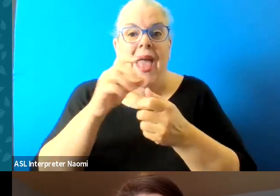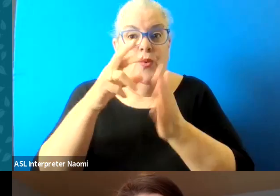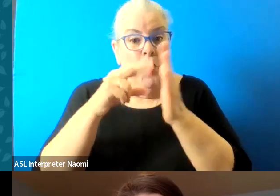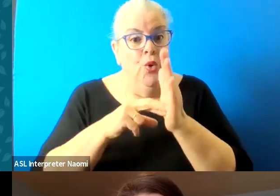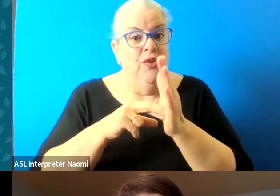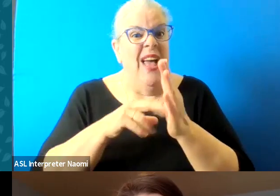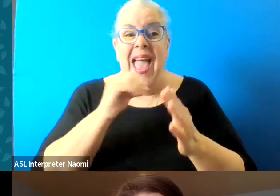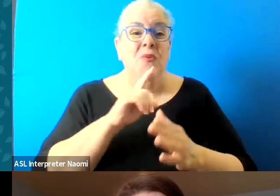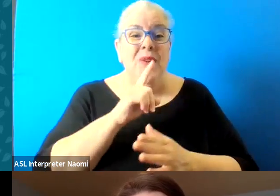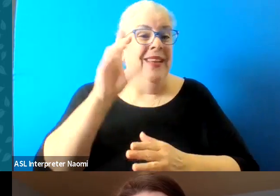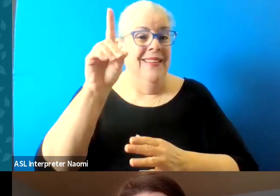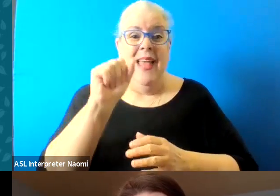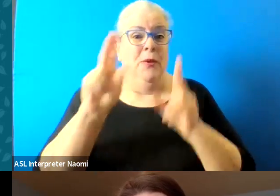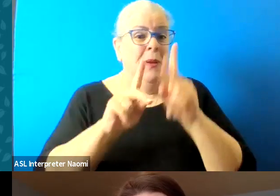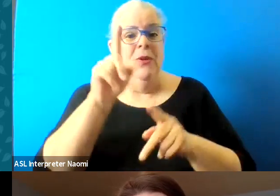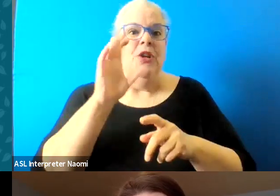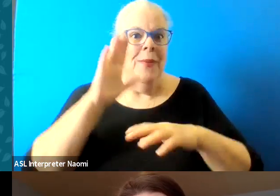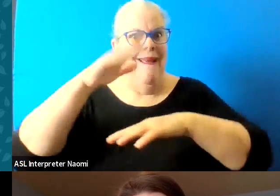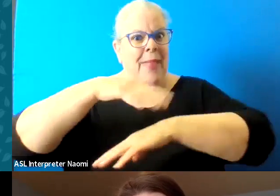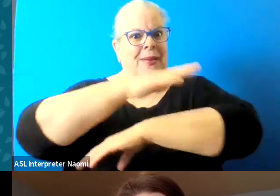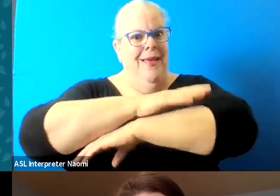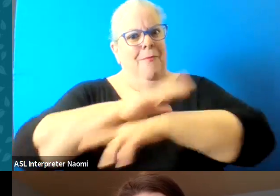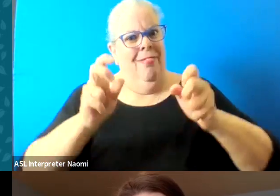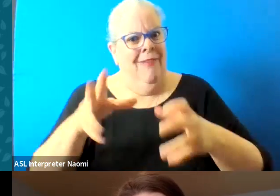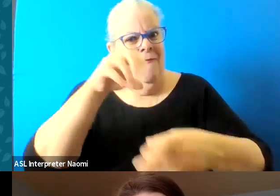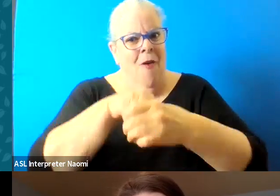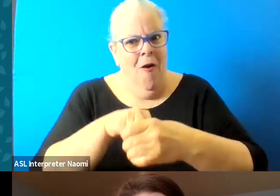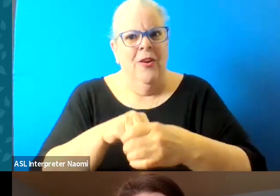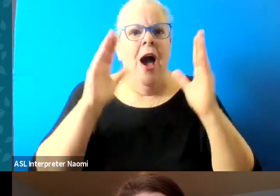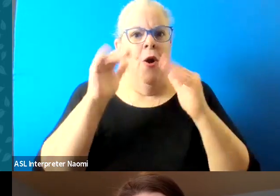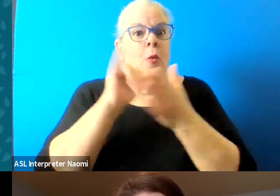And I hope that The Independence Center is, or representatives from,